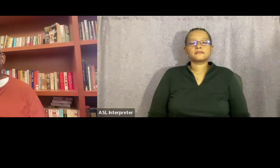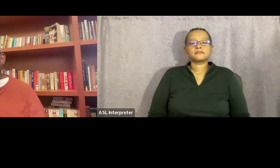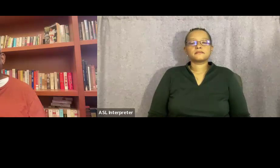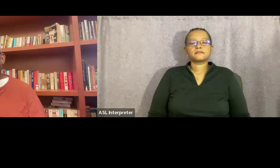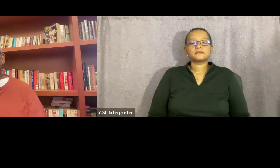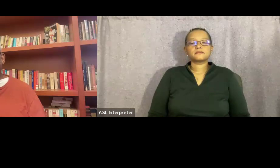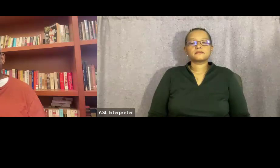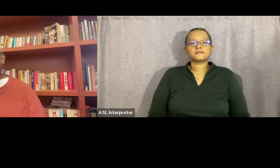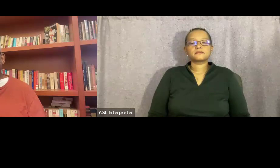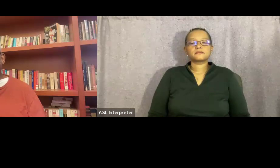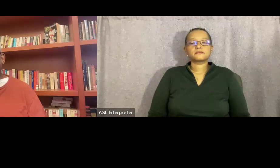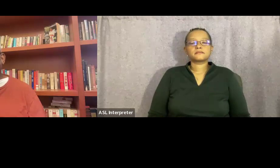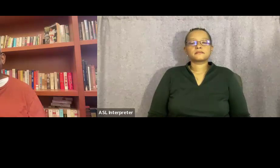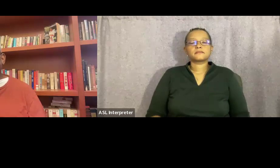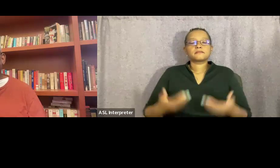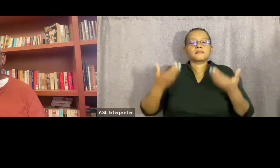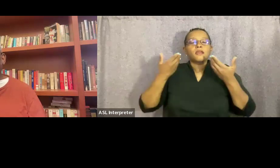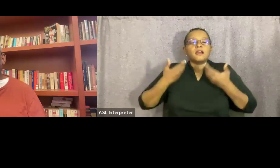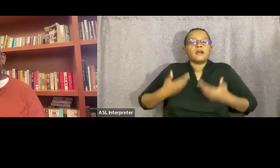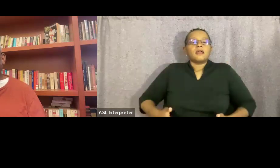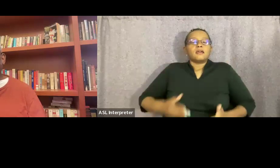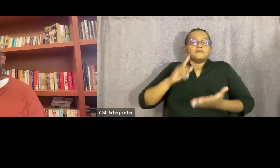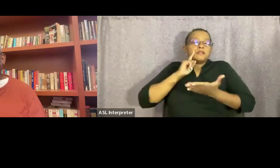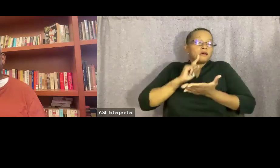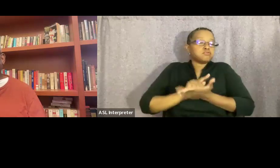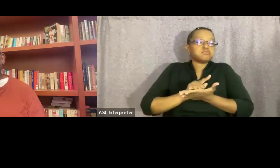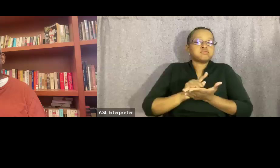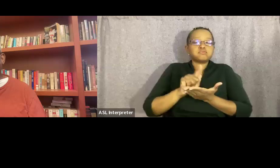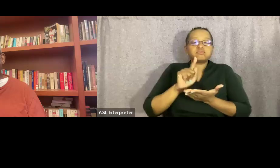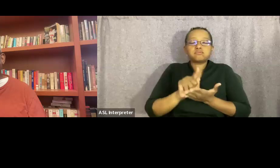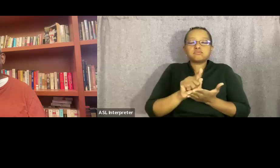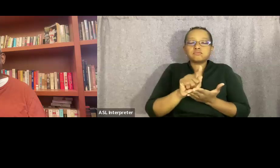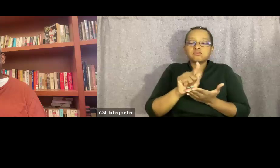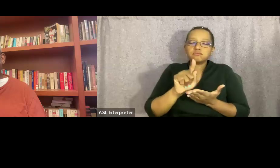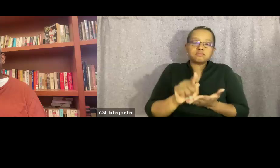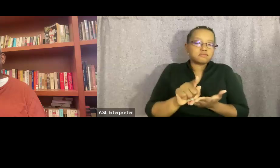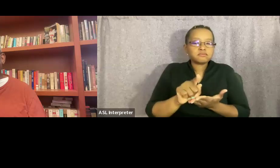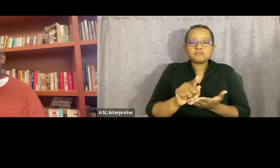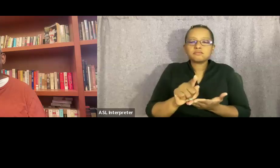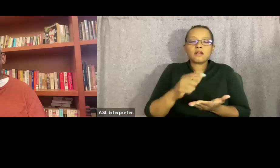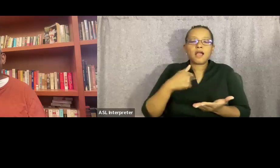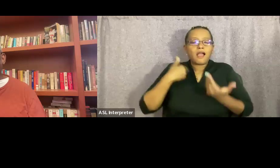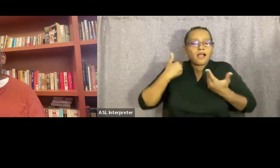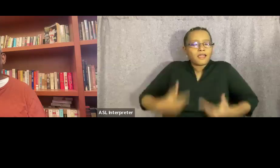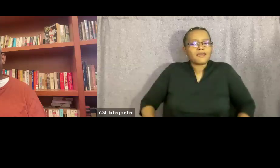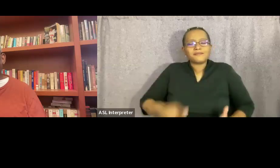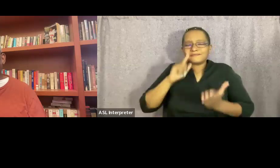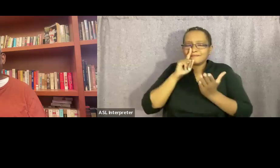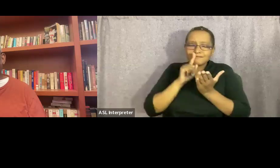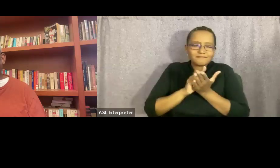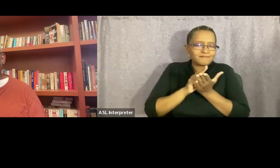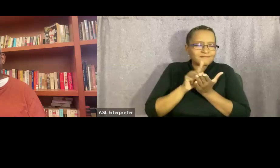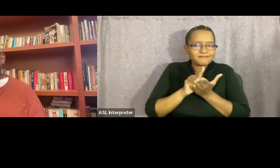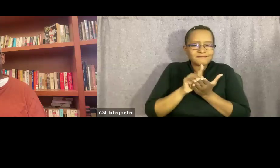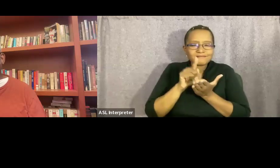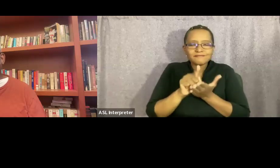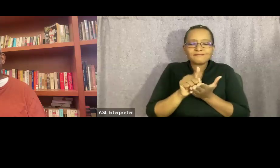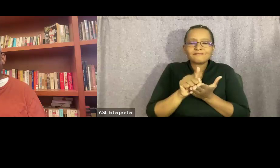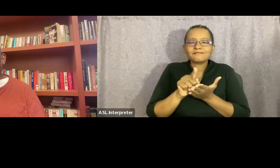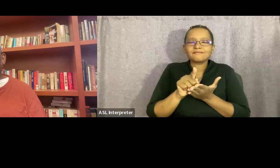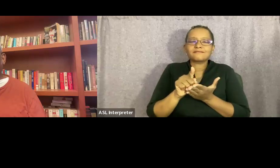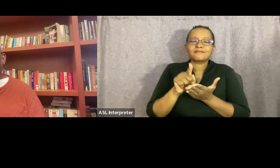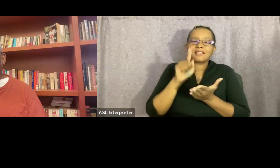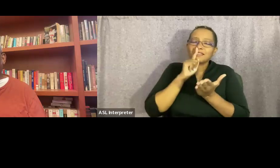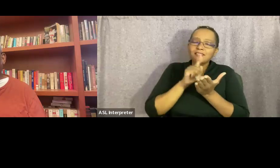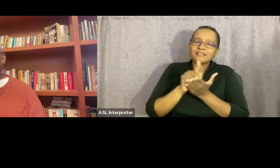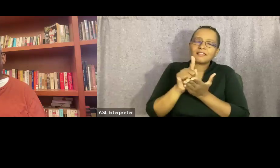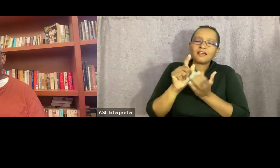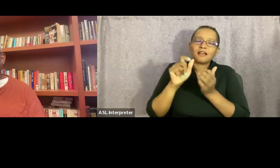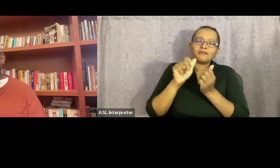I am in love. I am in love with the Lord and myself.